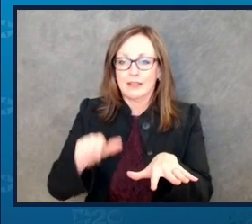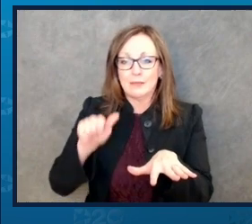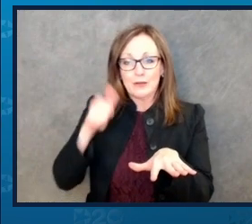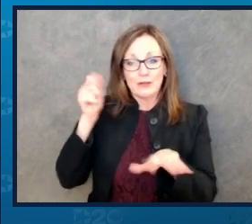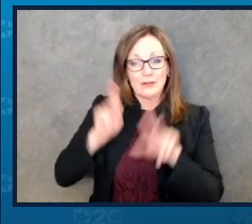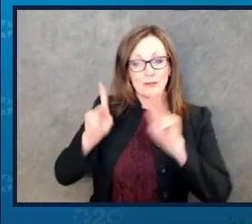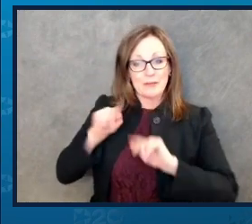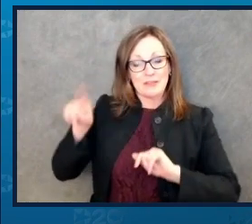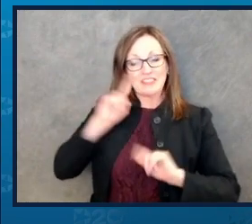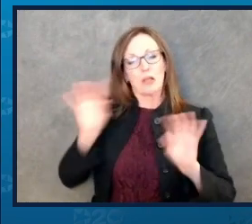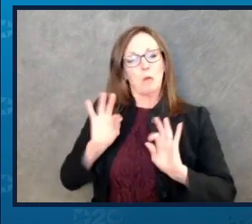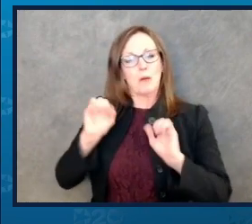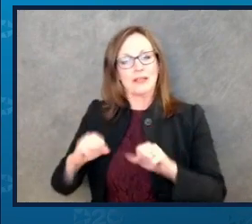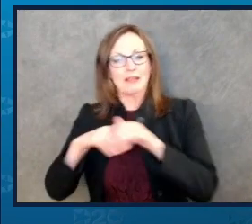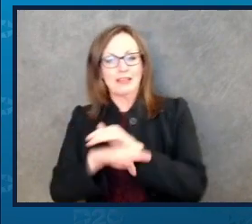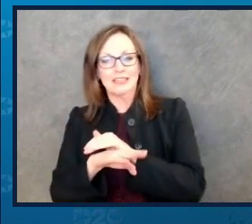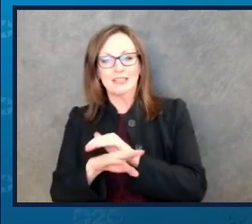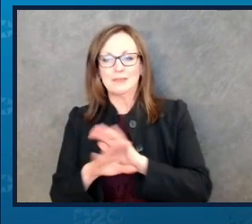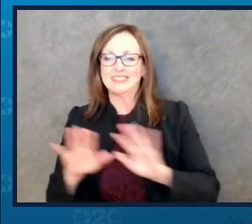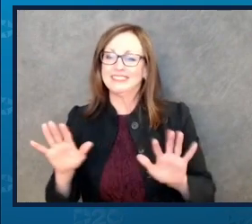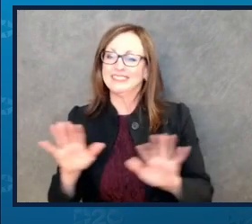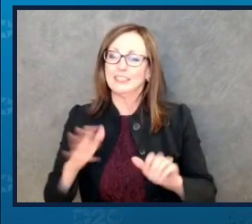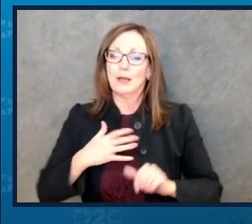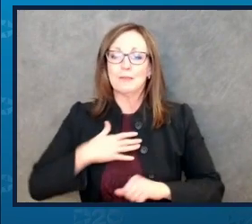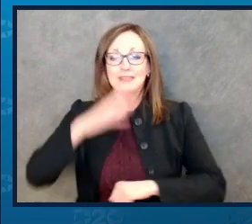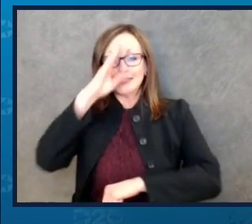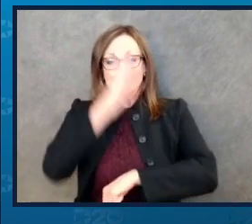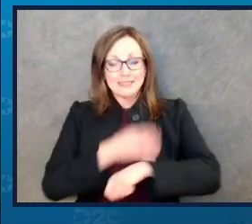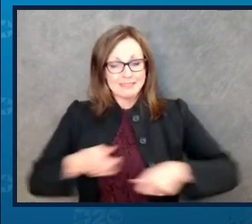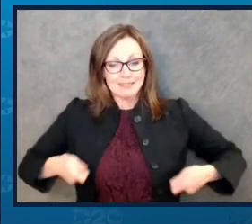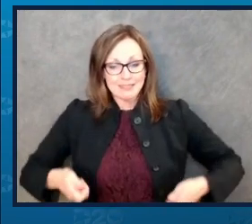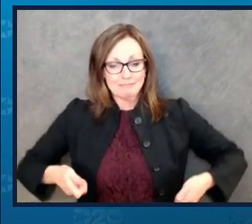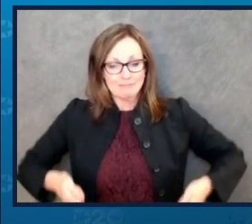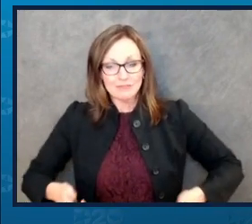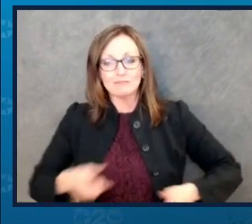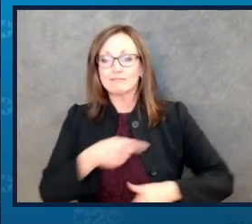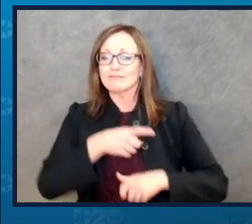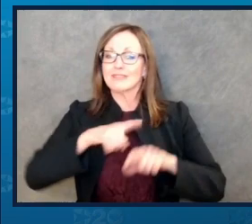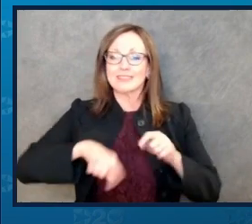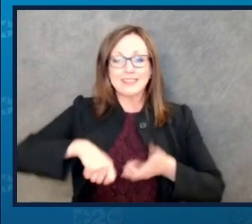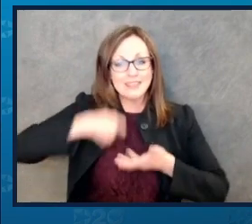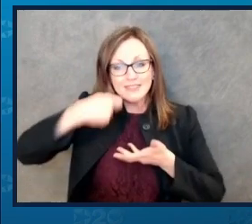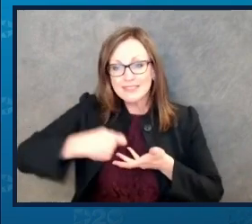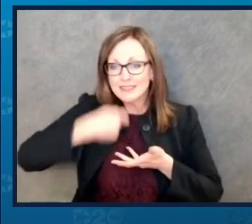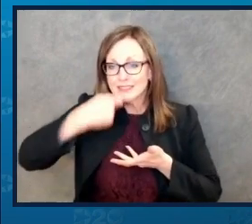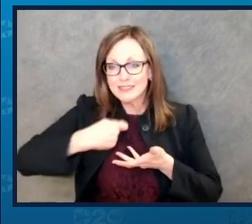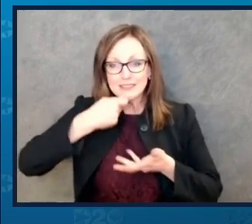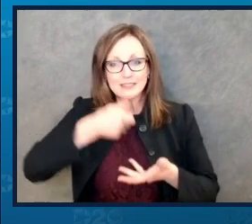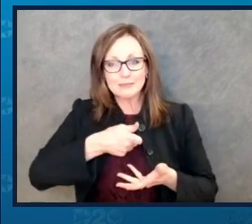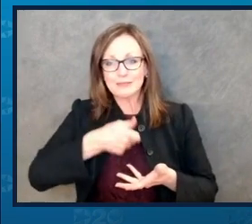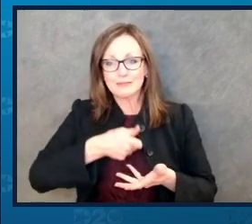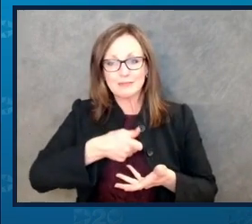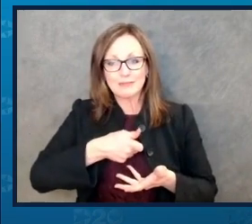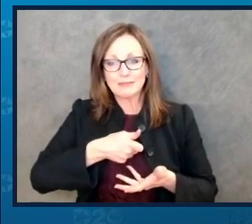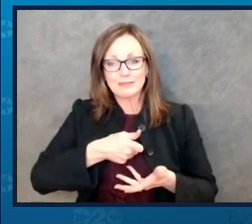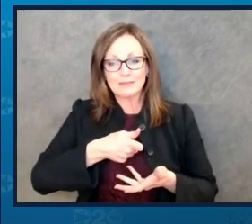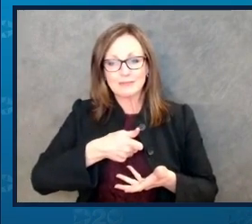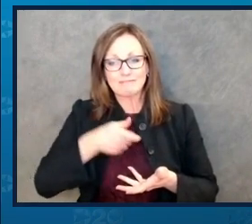HIMSELF. I DON'T THINK DEANDRA FEELS LUCKY WHEN HAS TO BE BATHED FROM